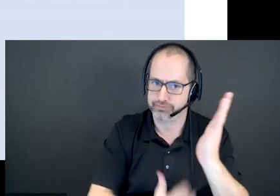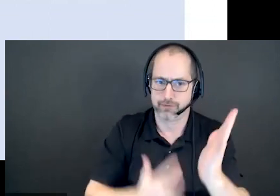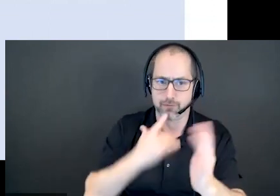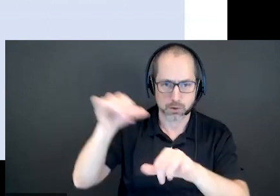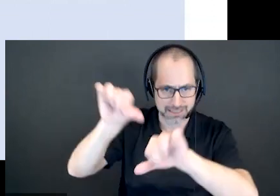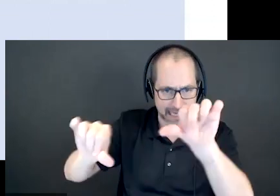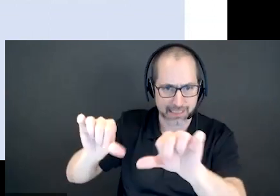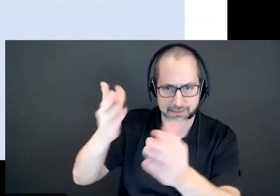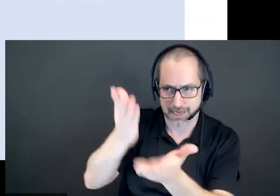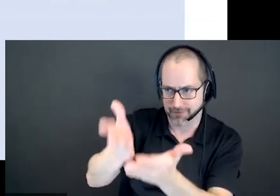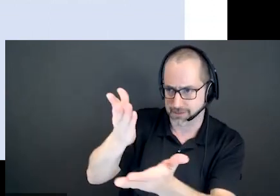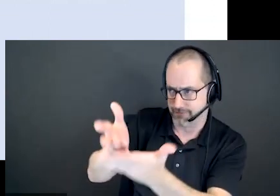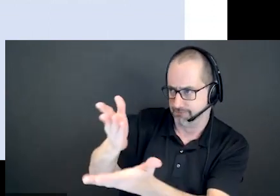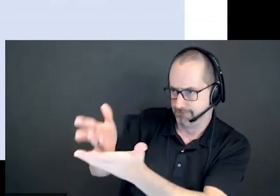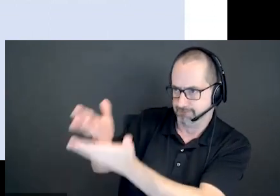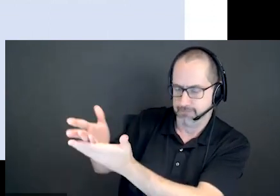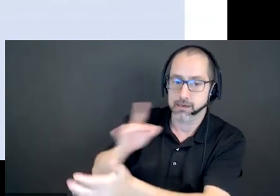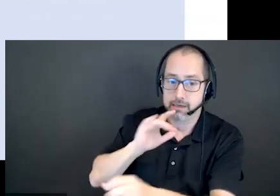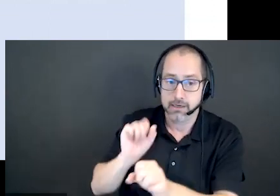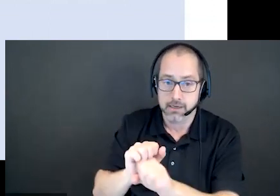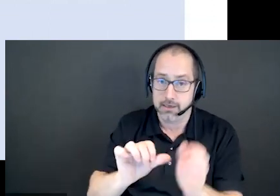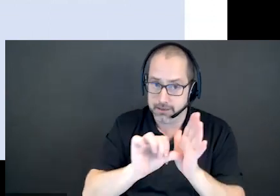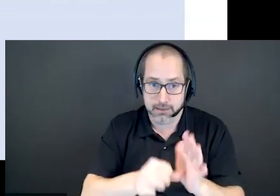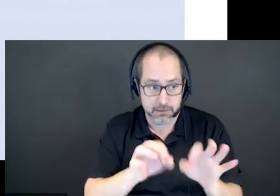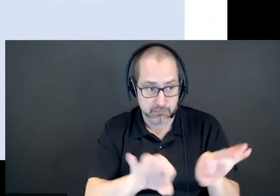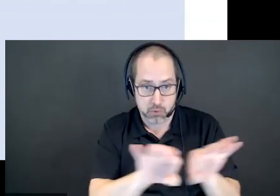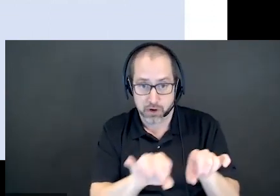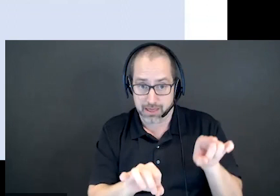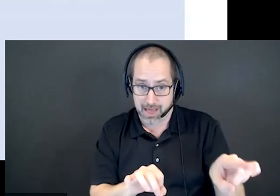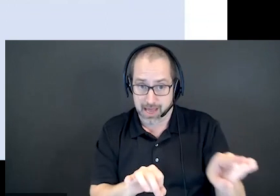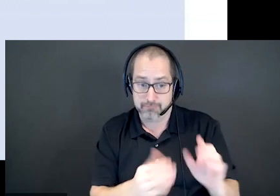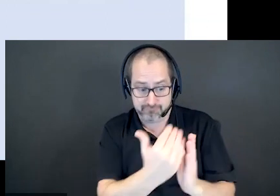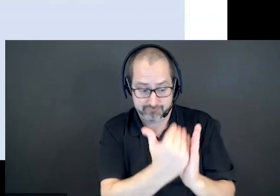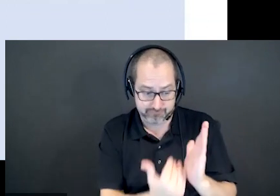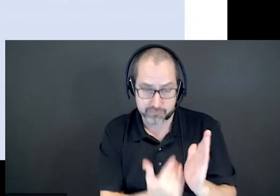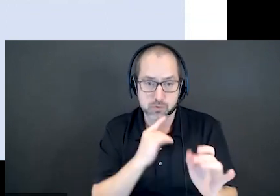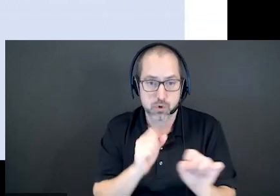we really wanted to highlight that this is we have evidence behind the statements that we are